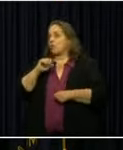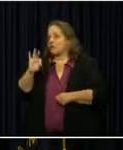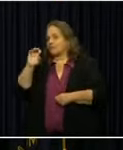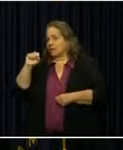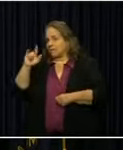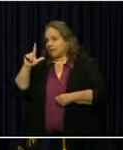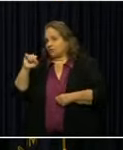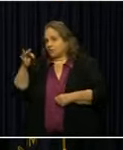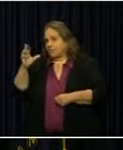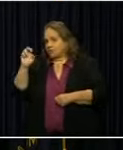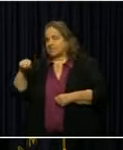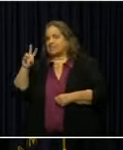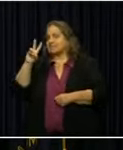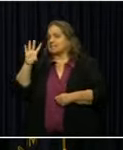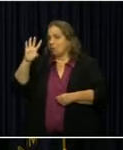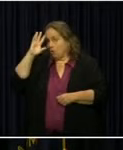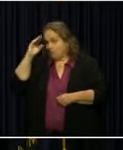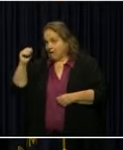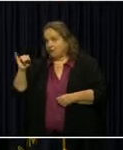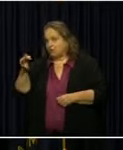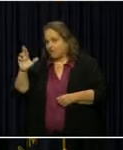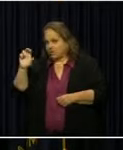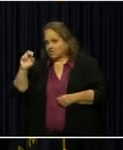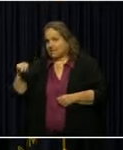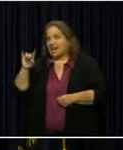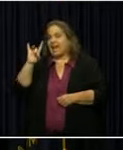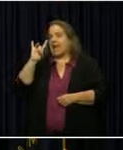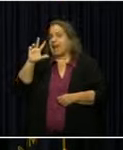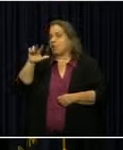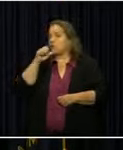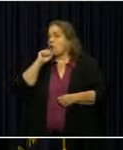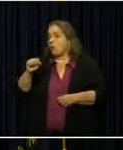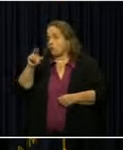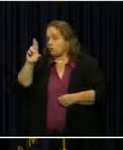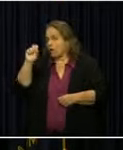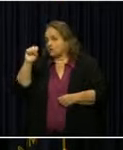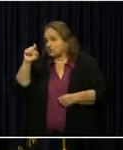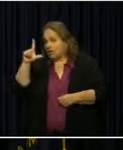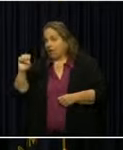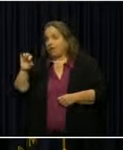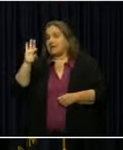BLACK OR AFRICAN-AMERICAN, .89%